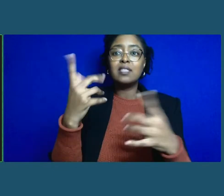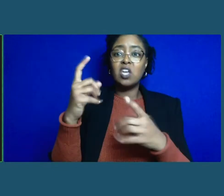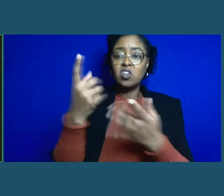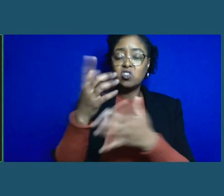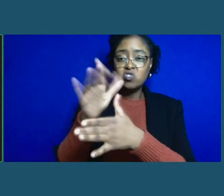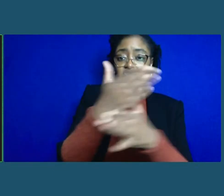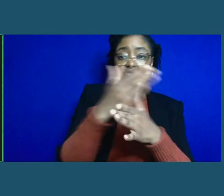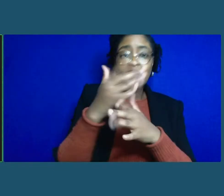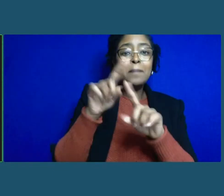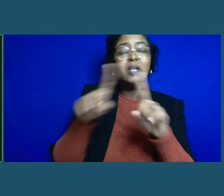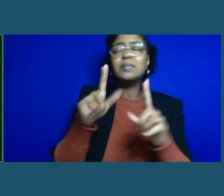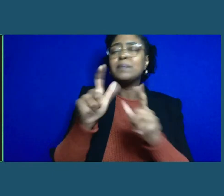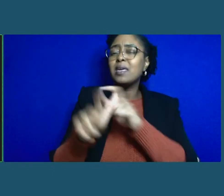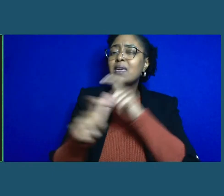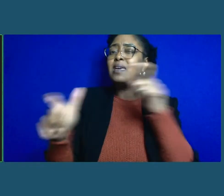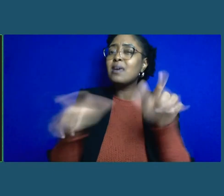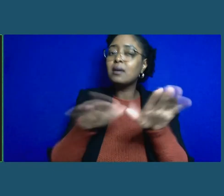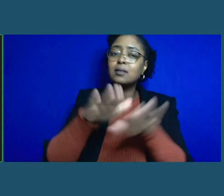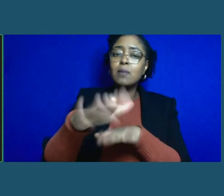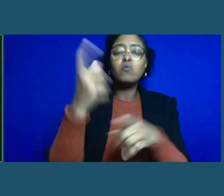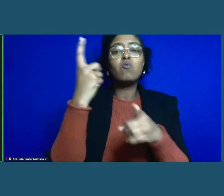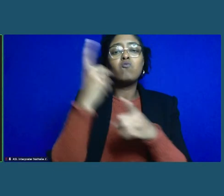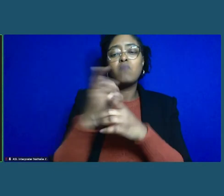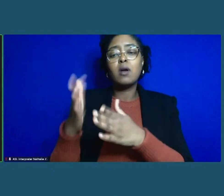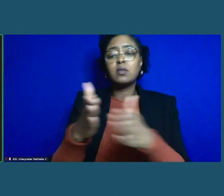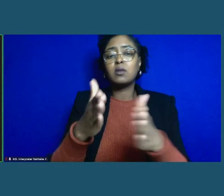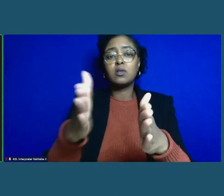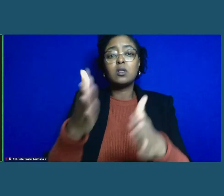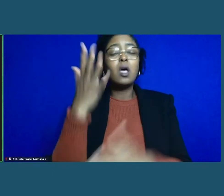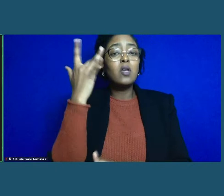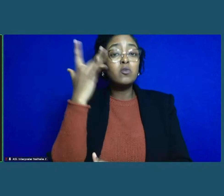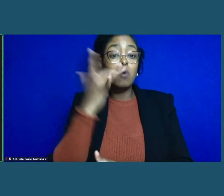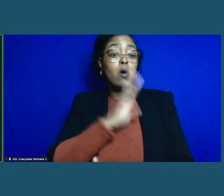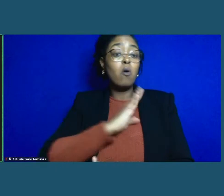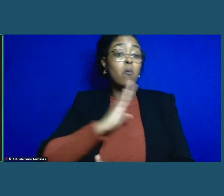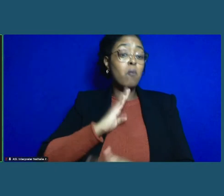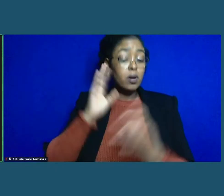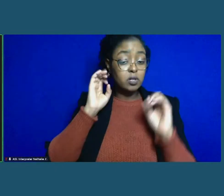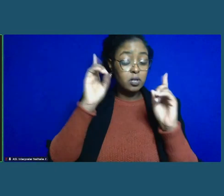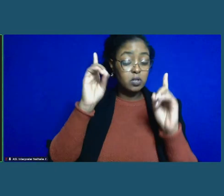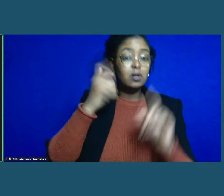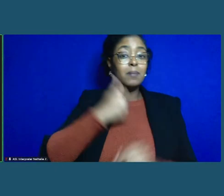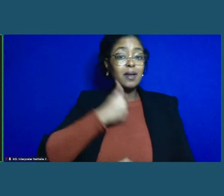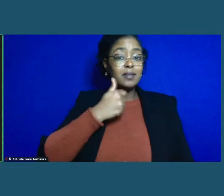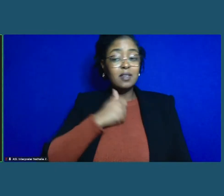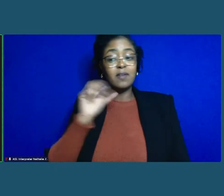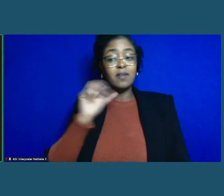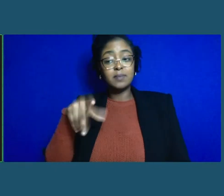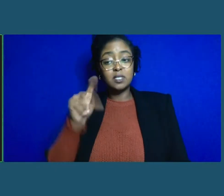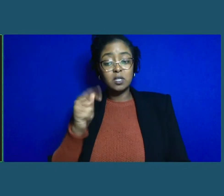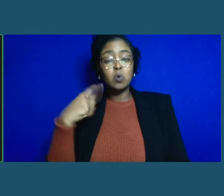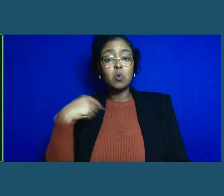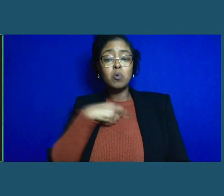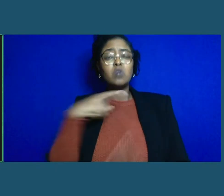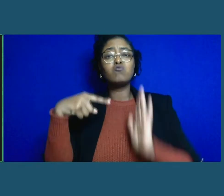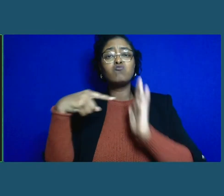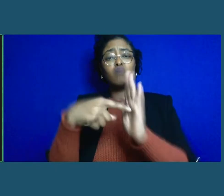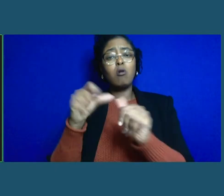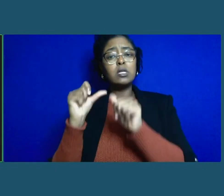you because again, not the all in an answer for everything that was shared, but certainly a big step in the right direction. Which is why the board of